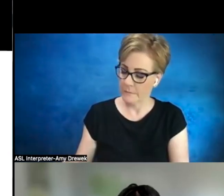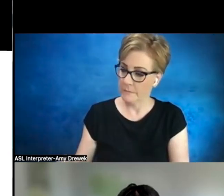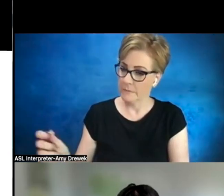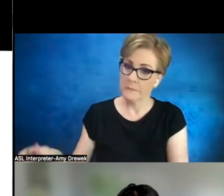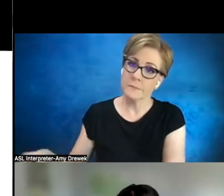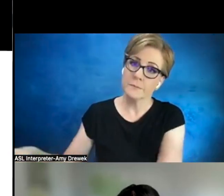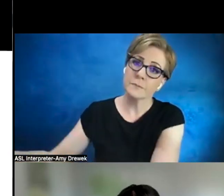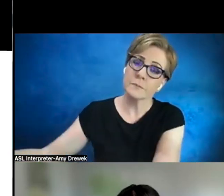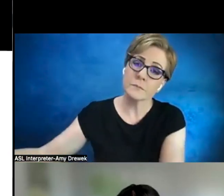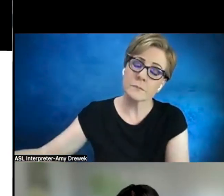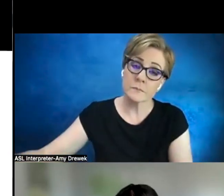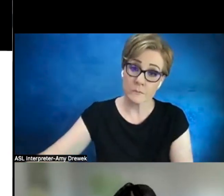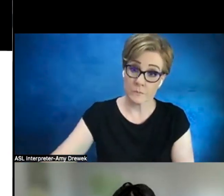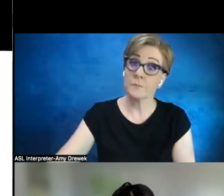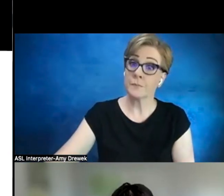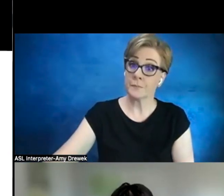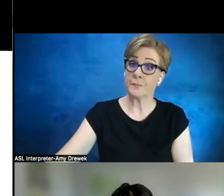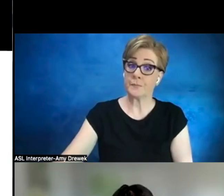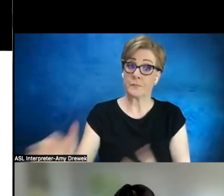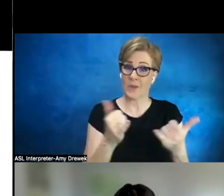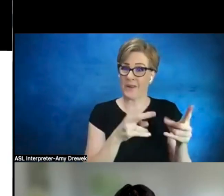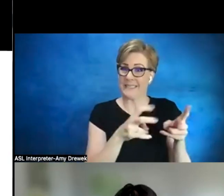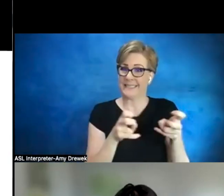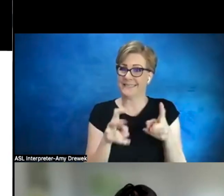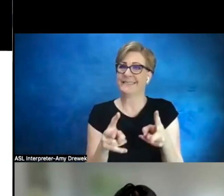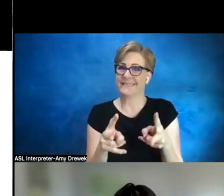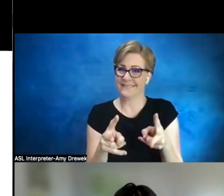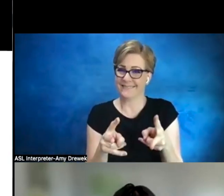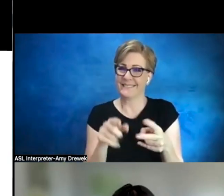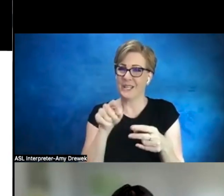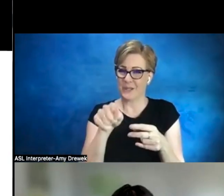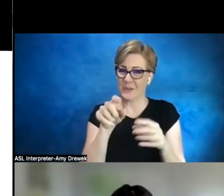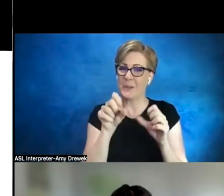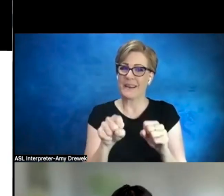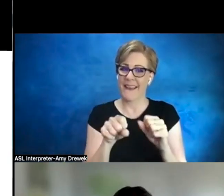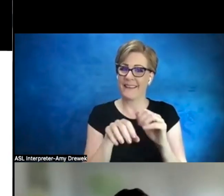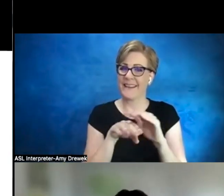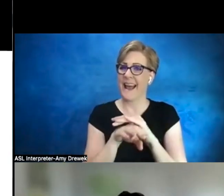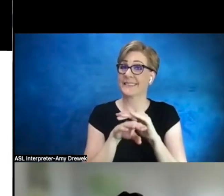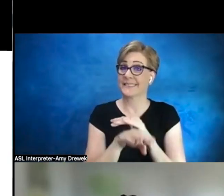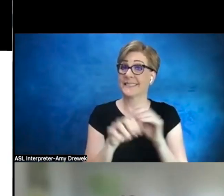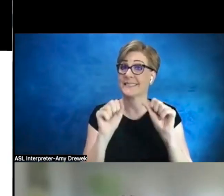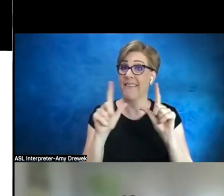And I'm dropping a link to the slides in the chat. It's in the chat if you would like to follow along. Thank you for bearing with me.